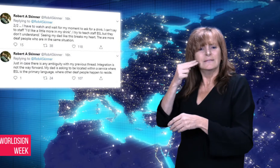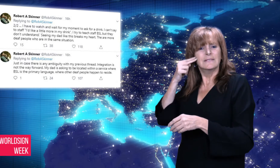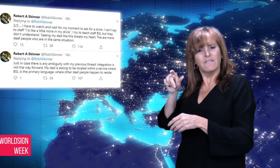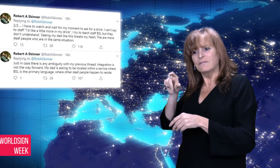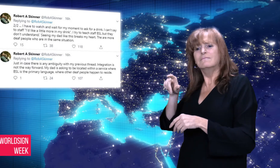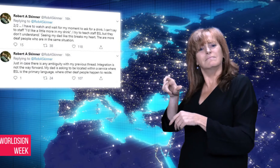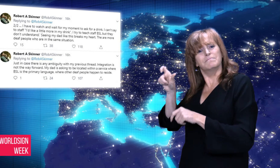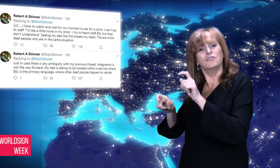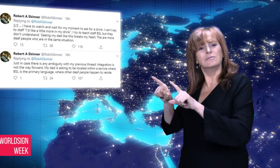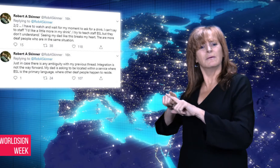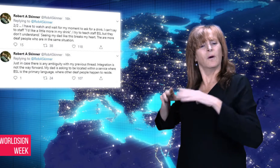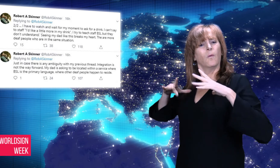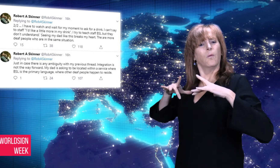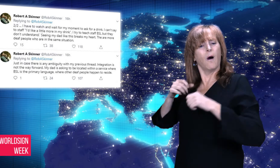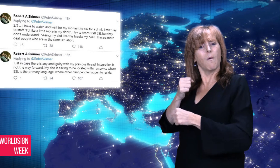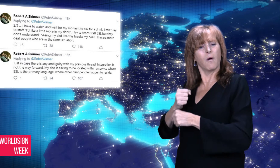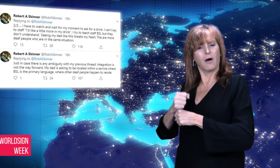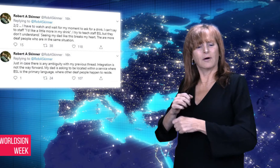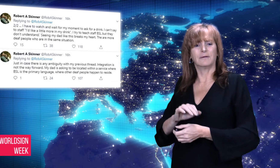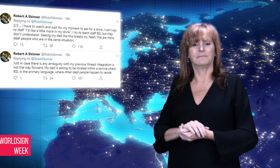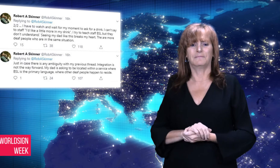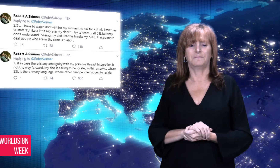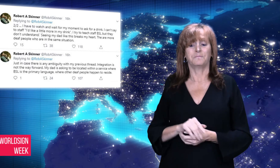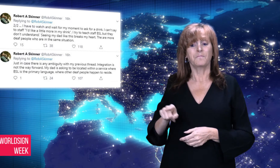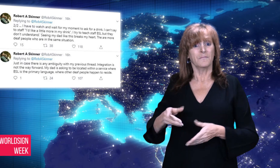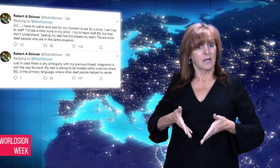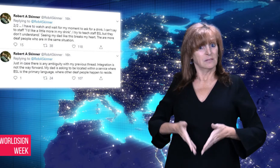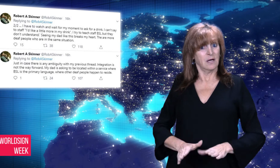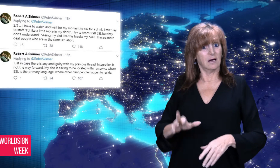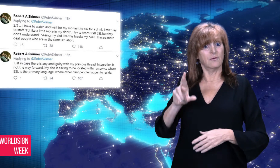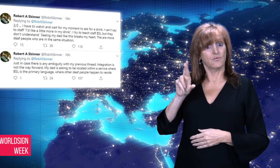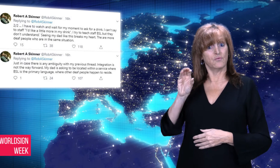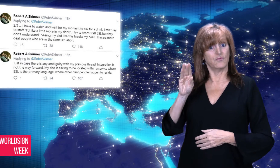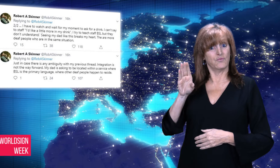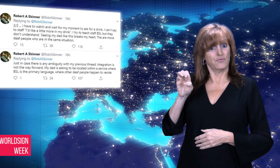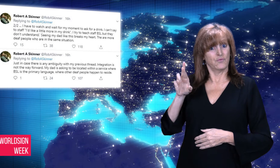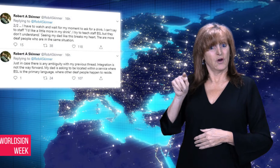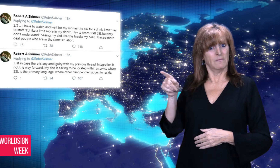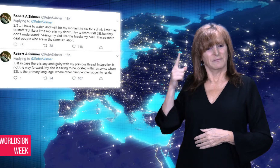pensioners. His son, Robert said the council believed